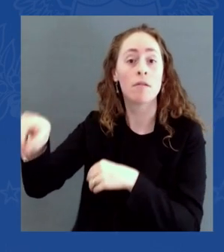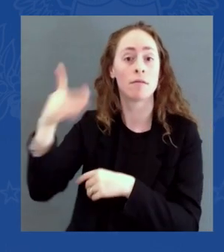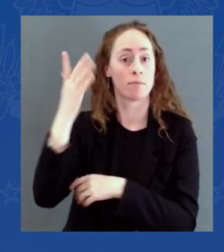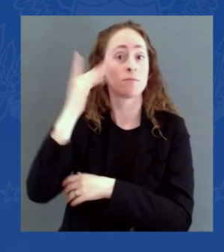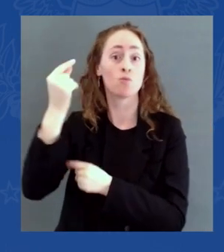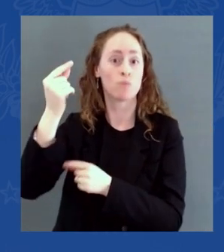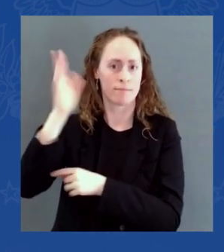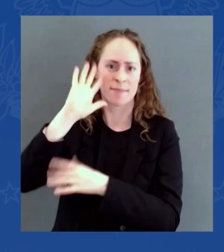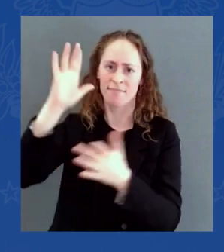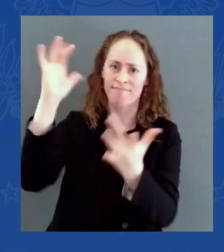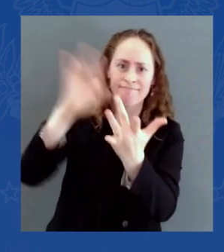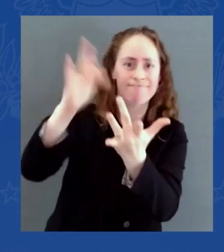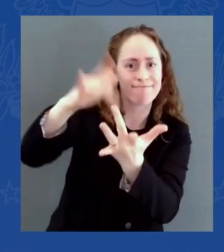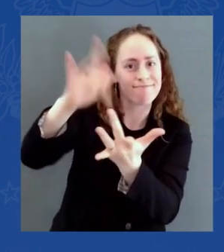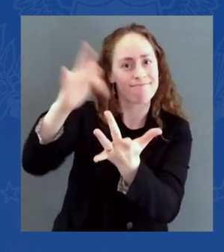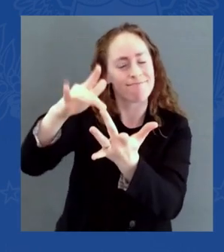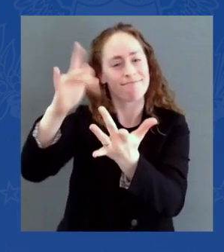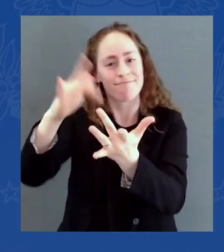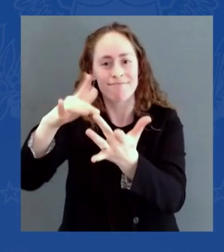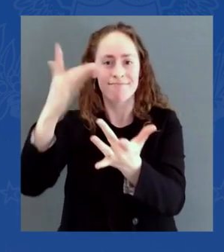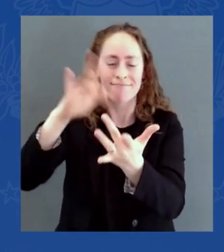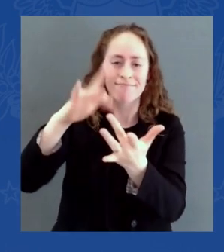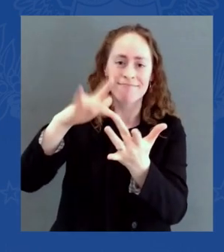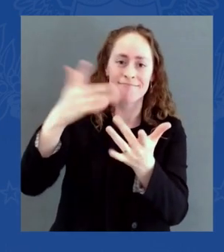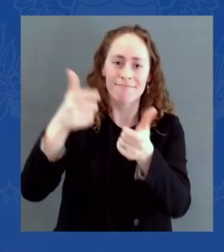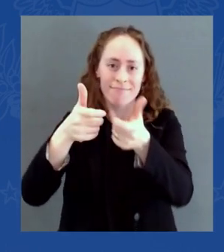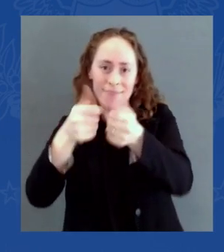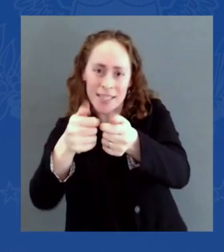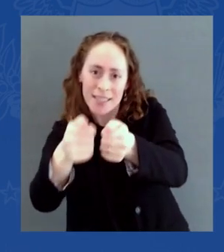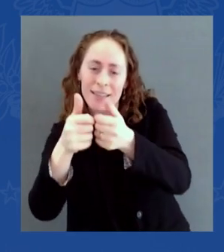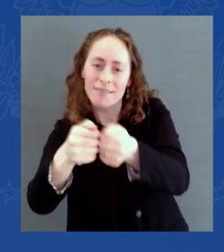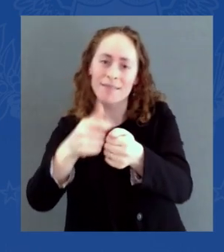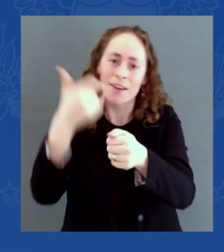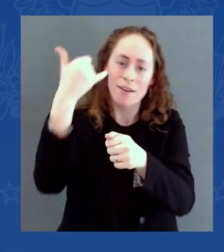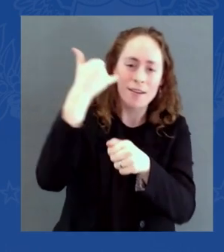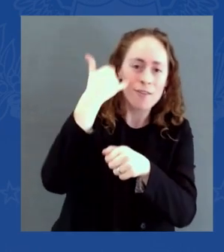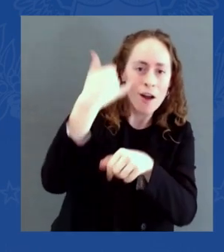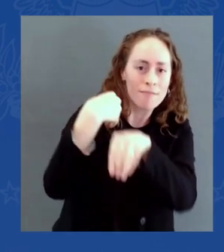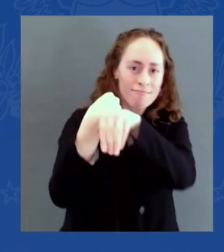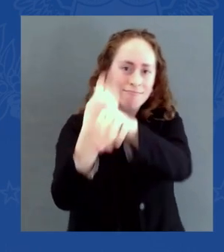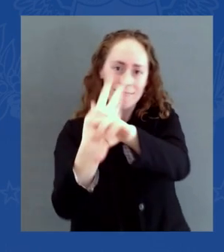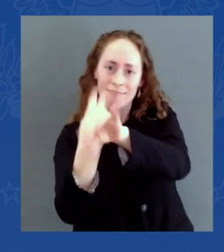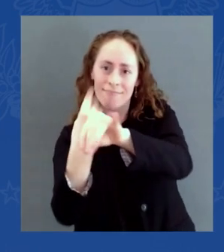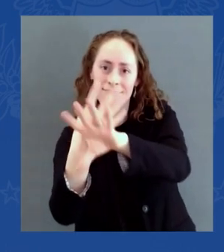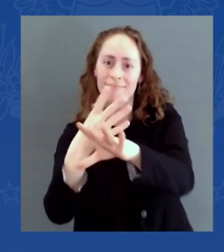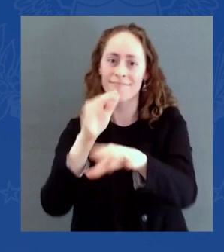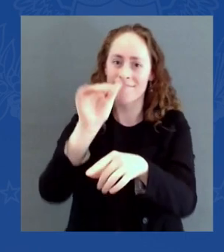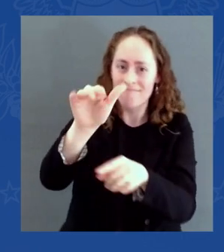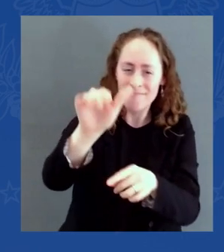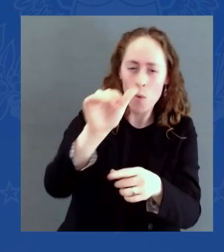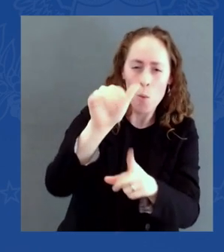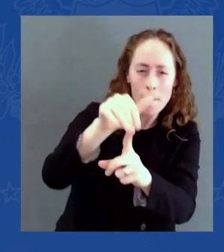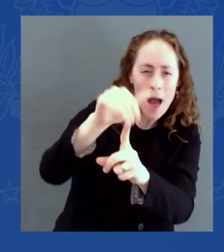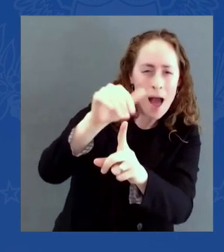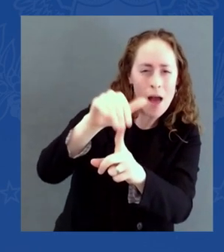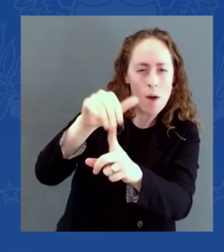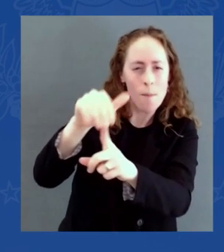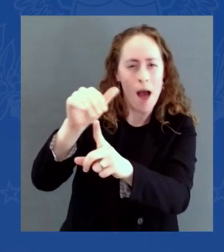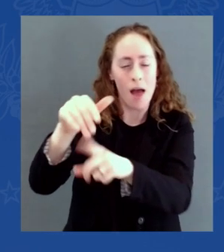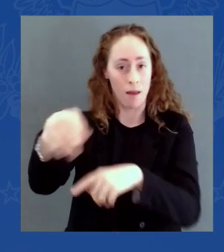they've agreed they're going to send texts to that particular person when their time is up, when they've met the -- if it's Pfizer or Moderna,